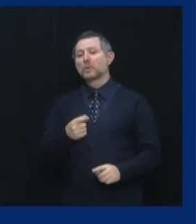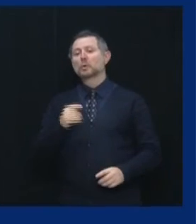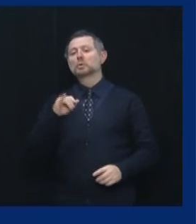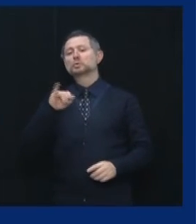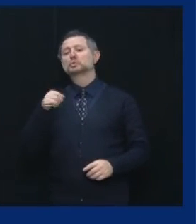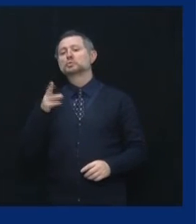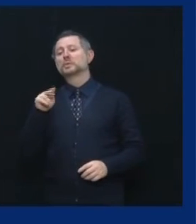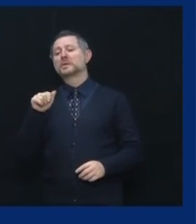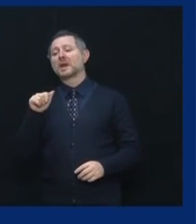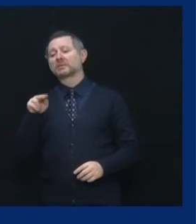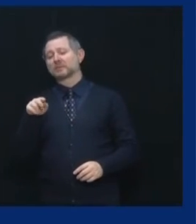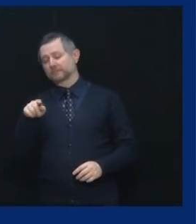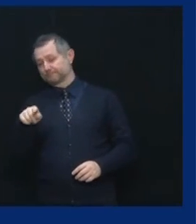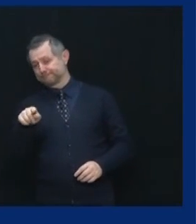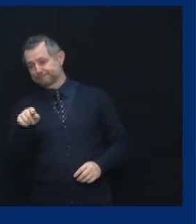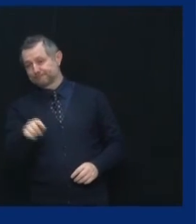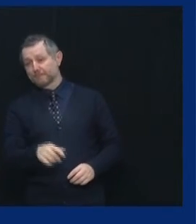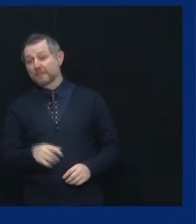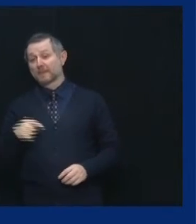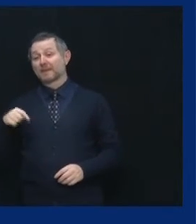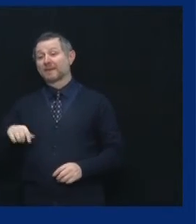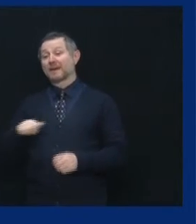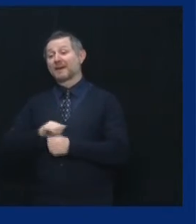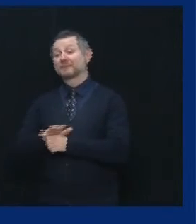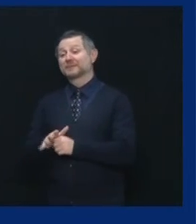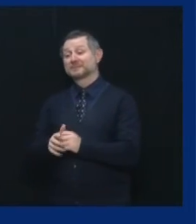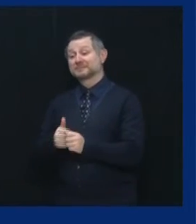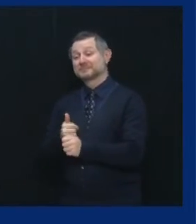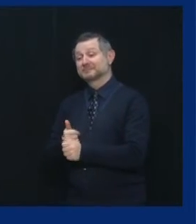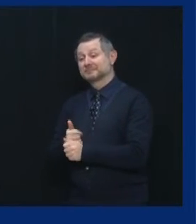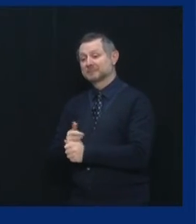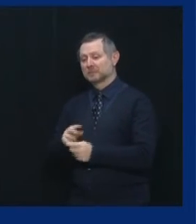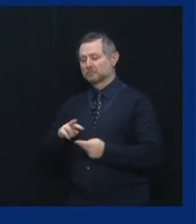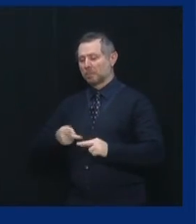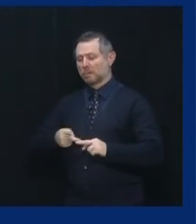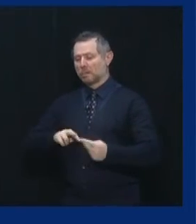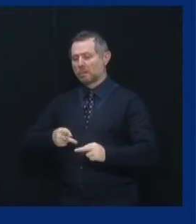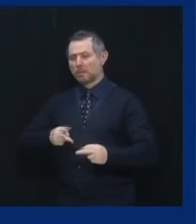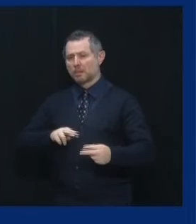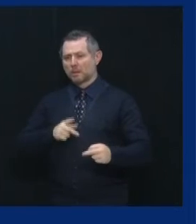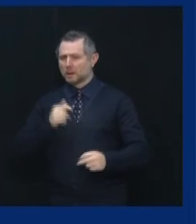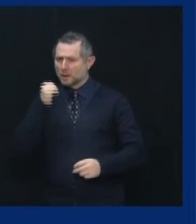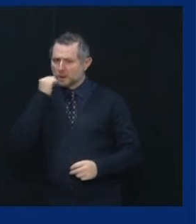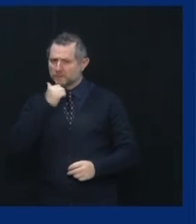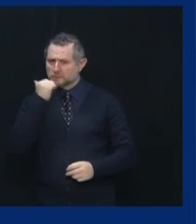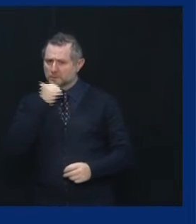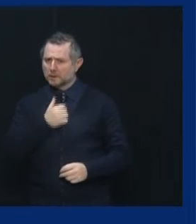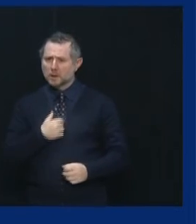BUT WE'LL LOOK AT ALL THE SAMPLES AS WELL.